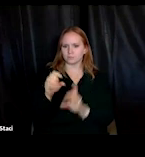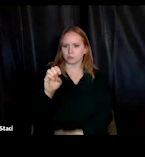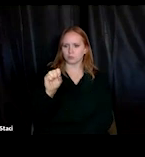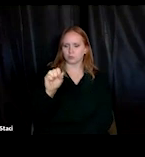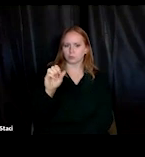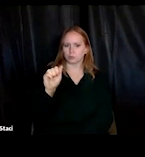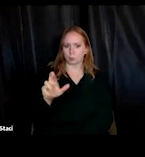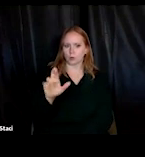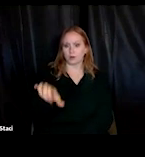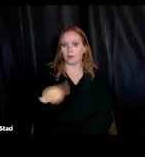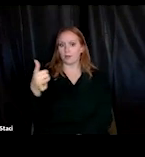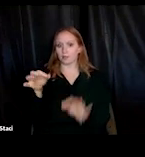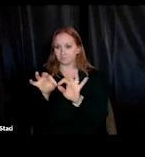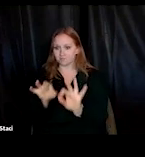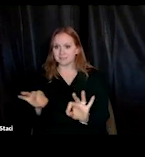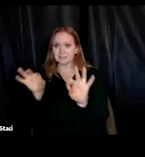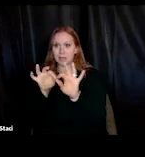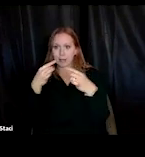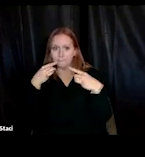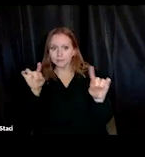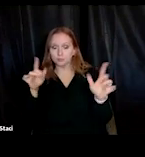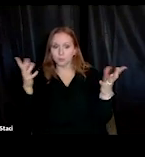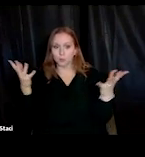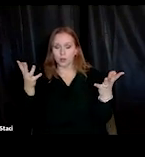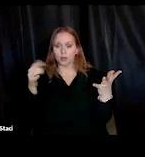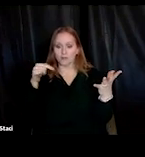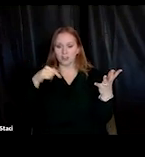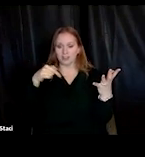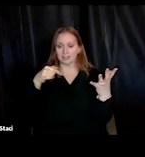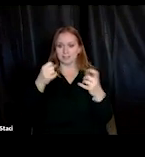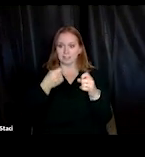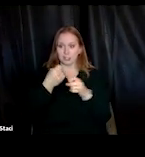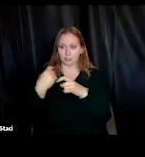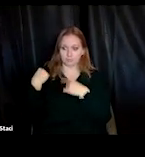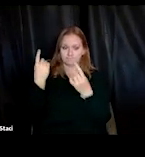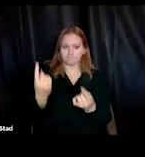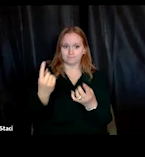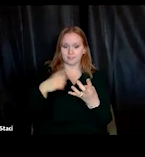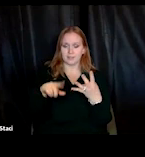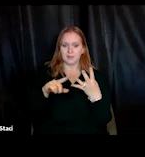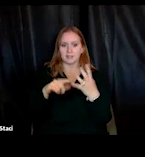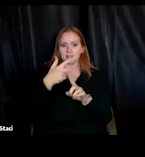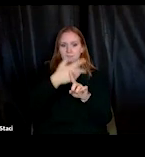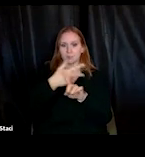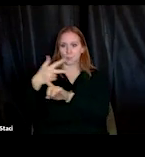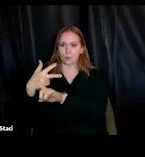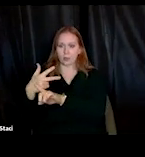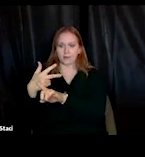that we have had over this calendar year is having quarterly community SOAR meetings.